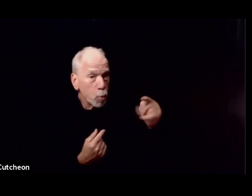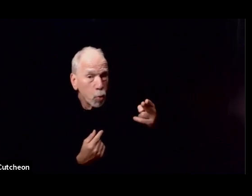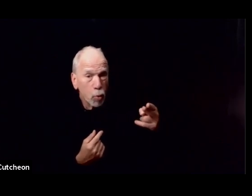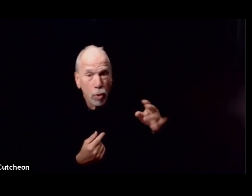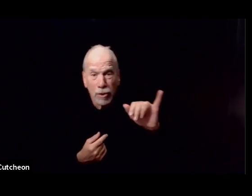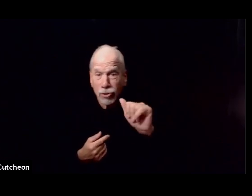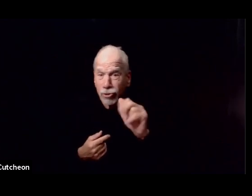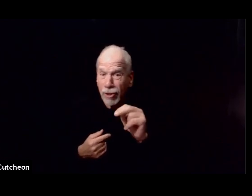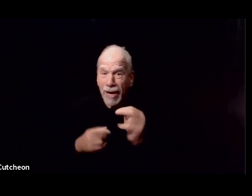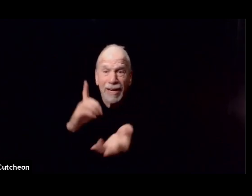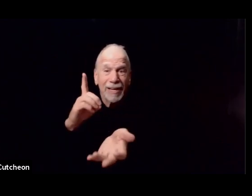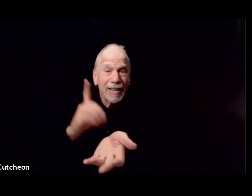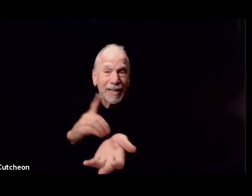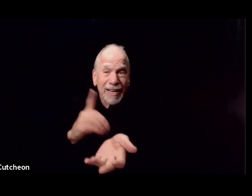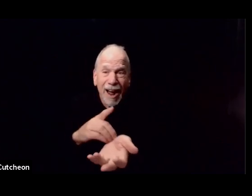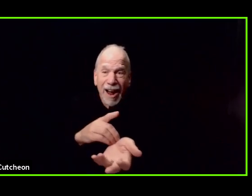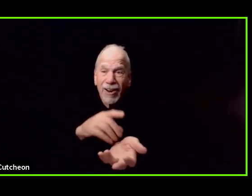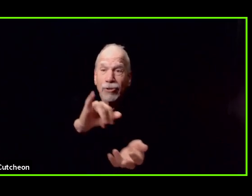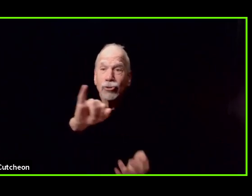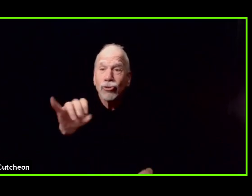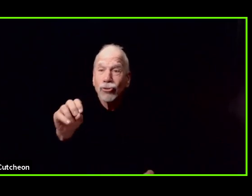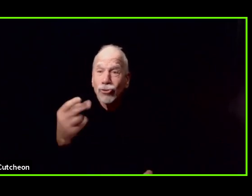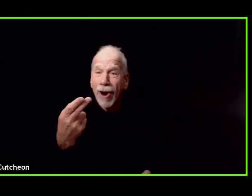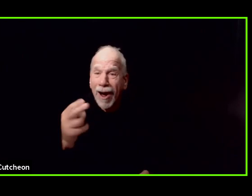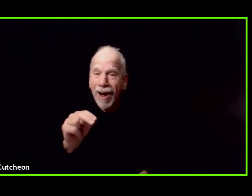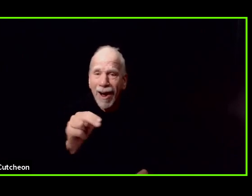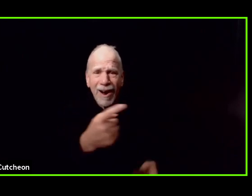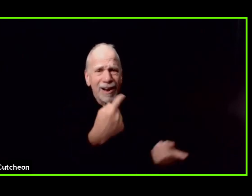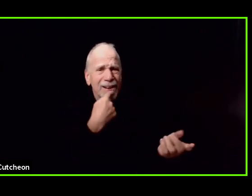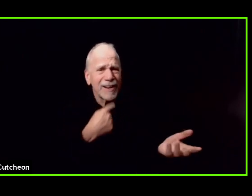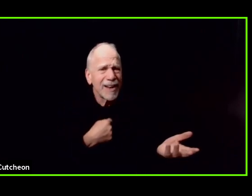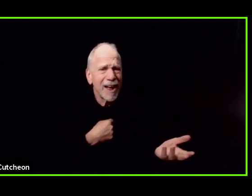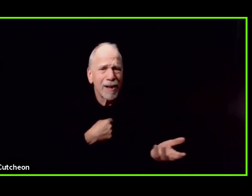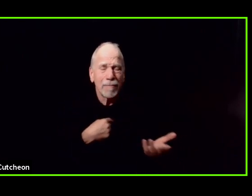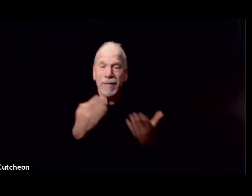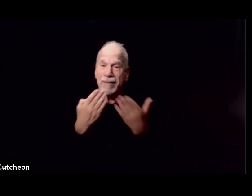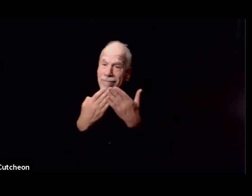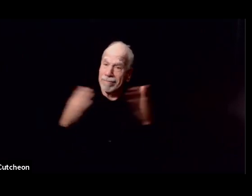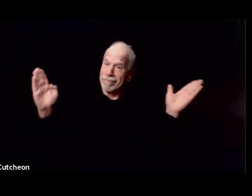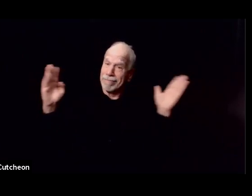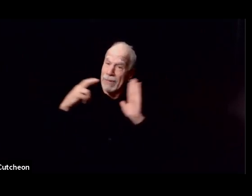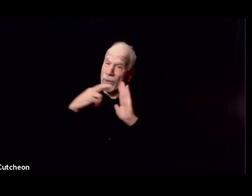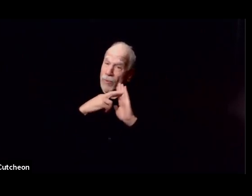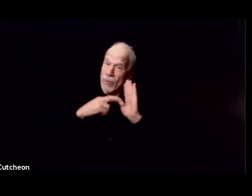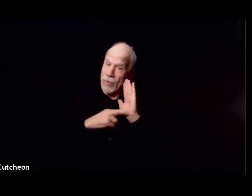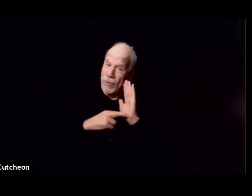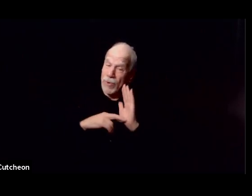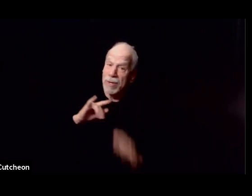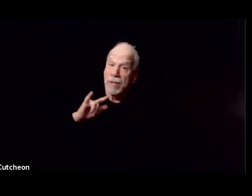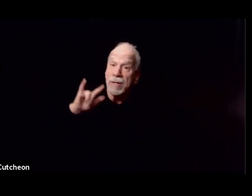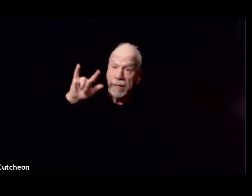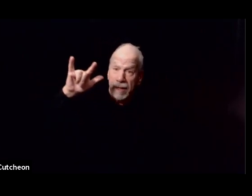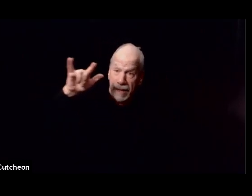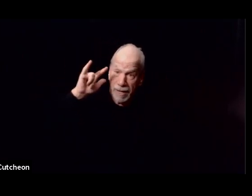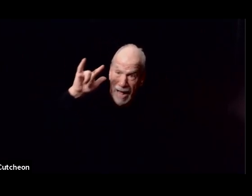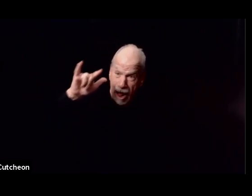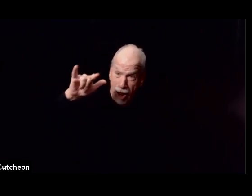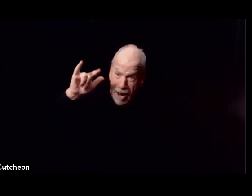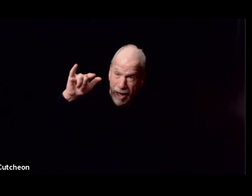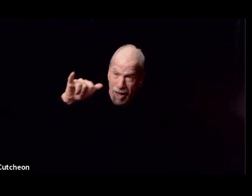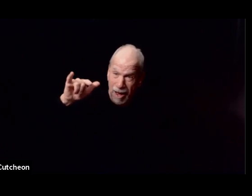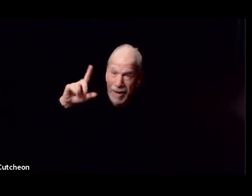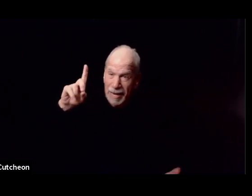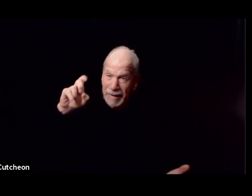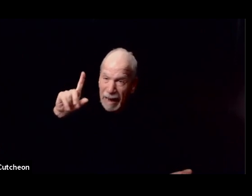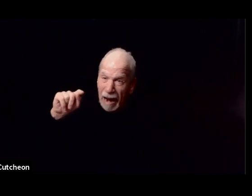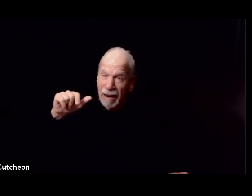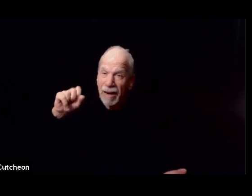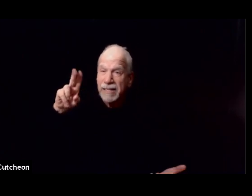were aware that the airline industry has been working on how to be able to return to operations